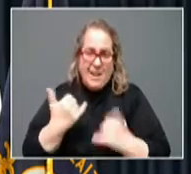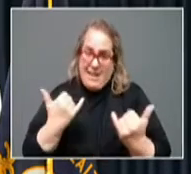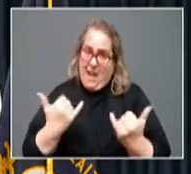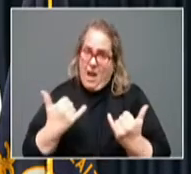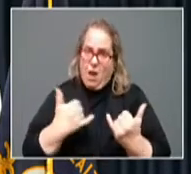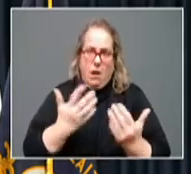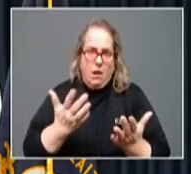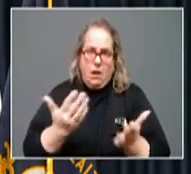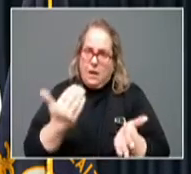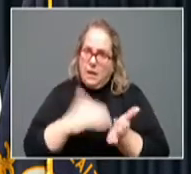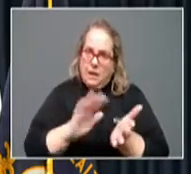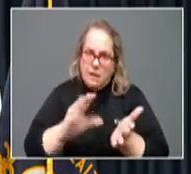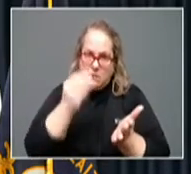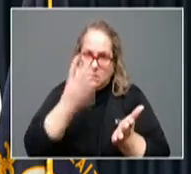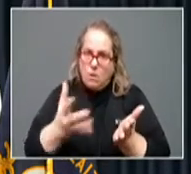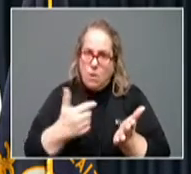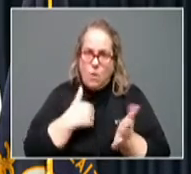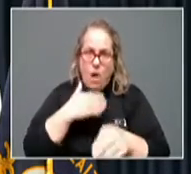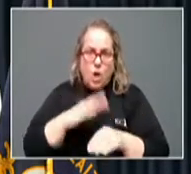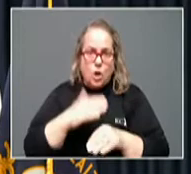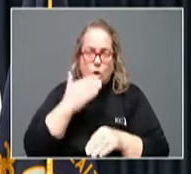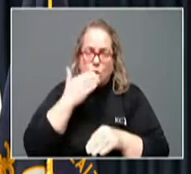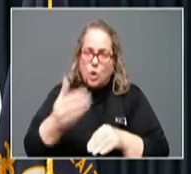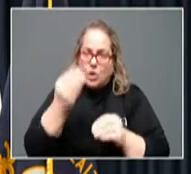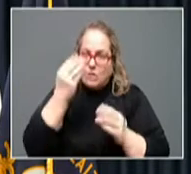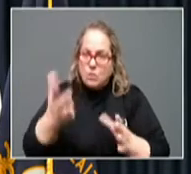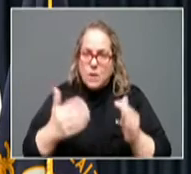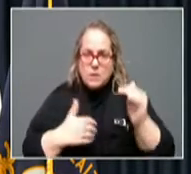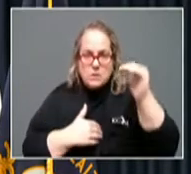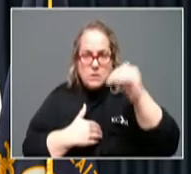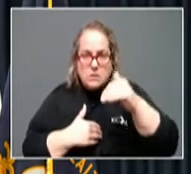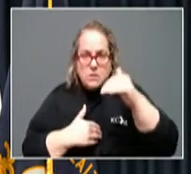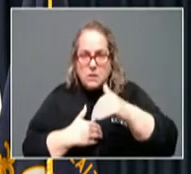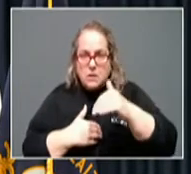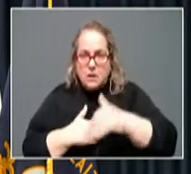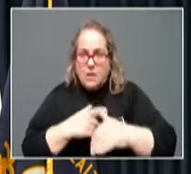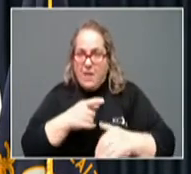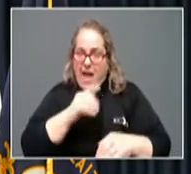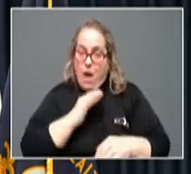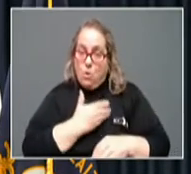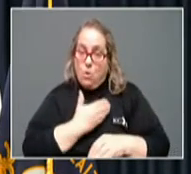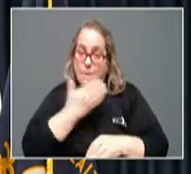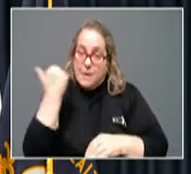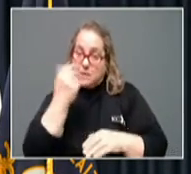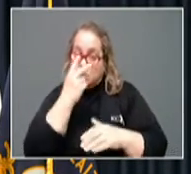our, our best projection at when we think we will be in a good place based